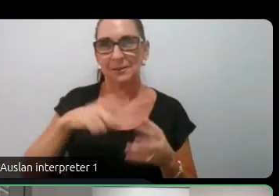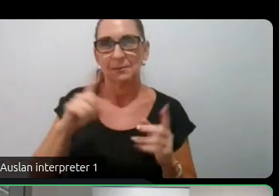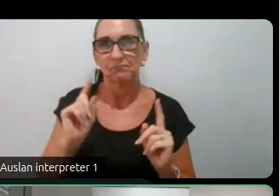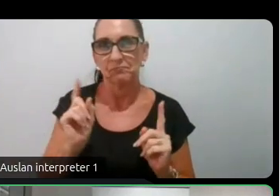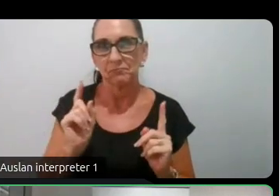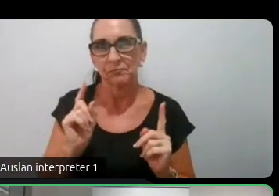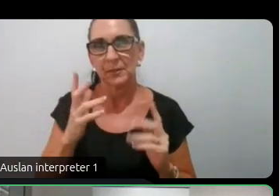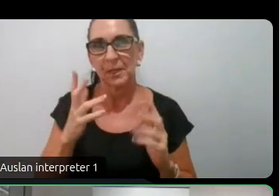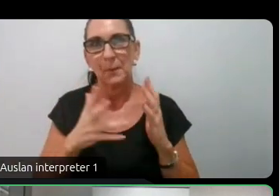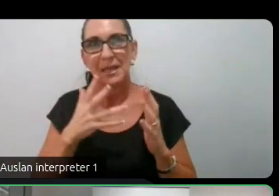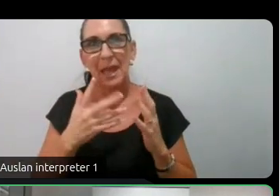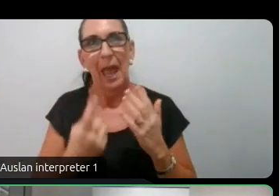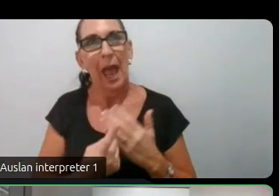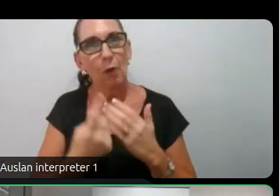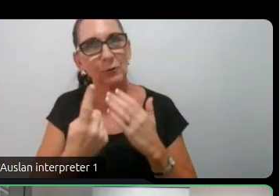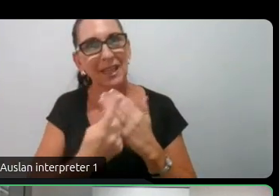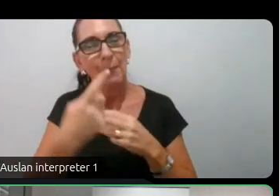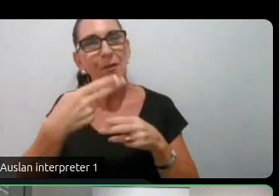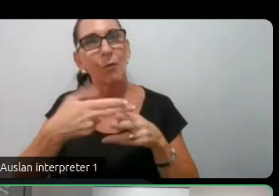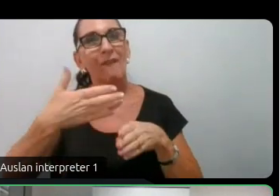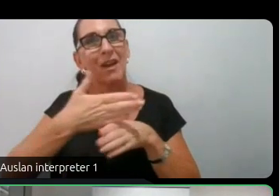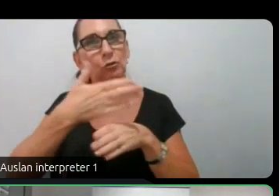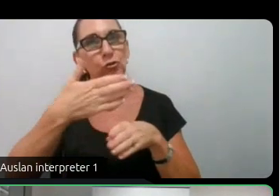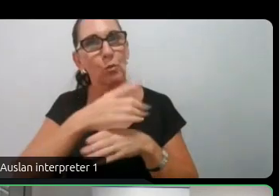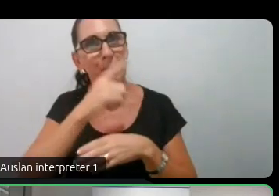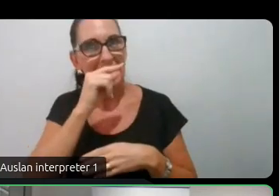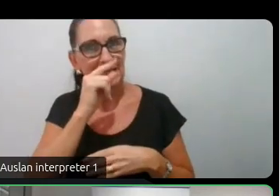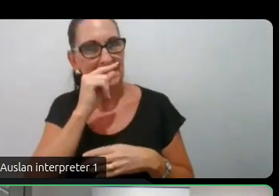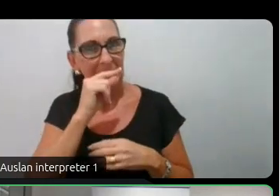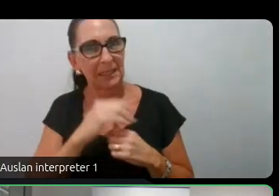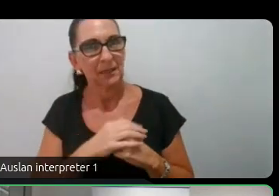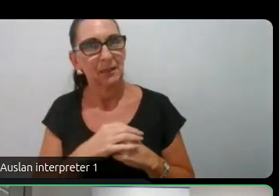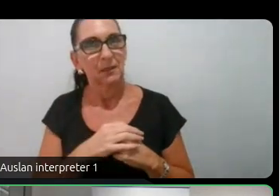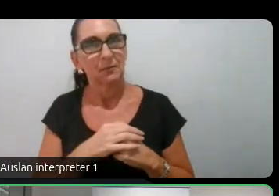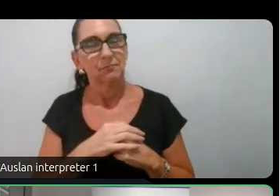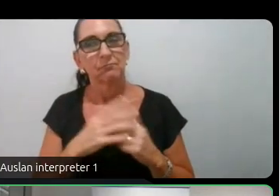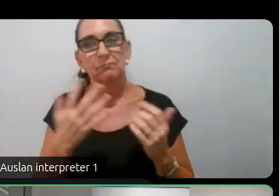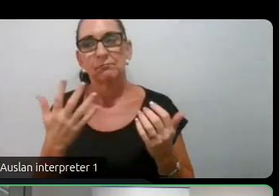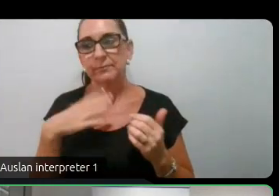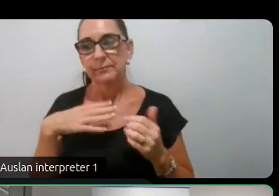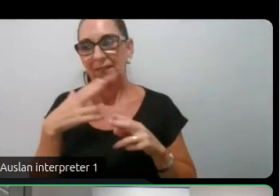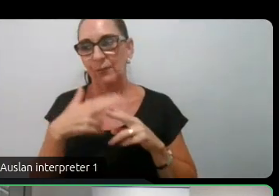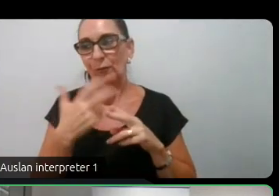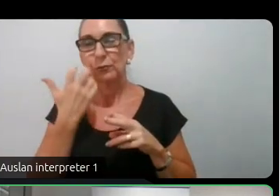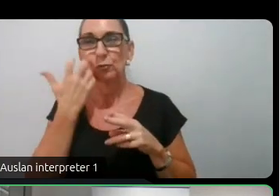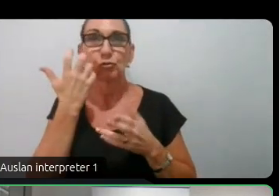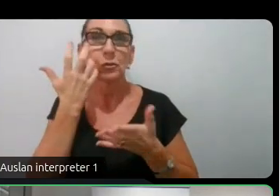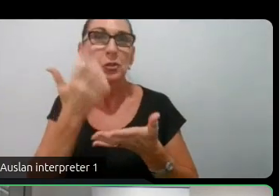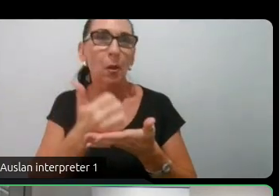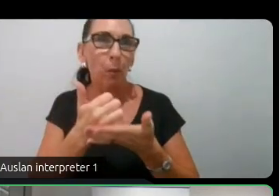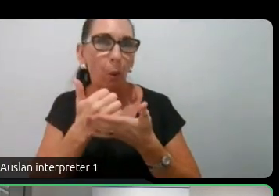are the outcomes for their functional capacity uh need for future supports their well-being to